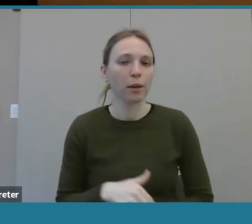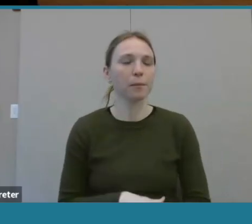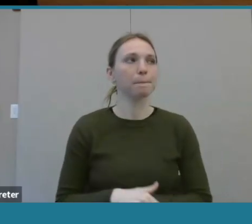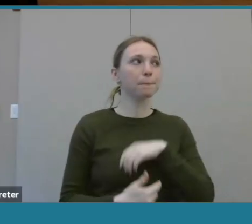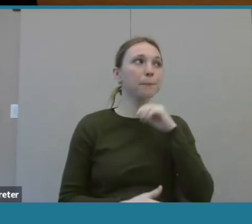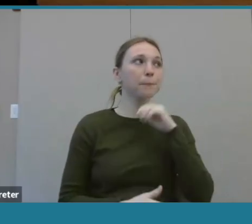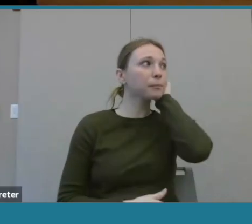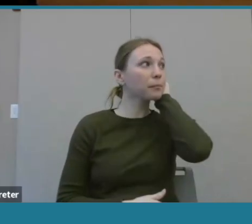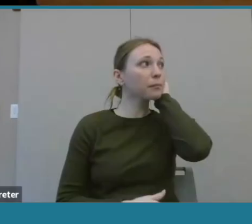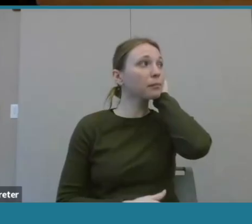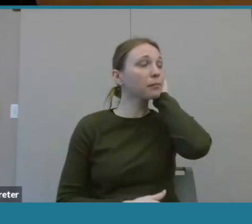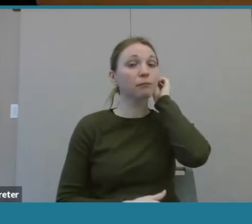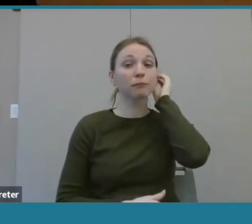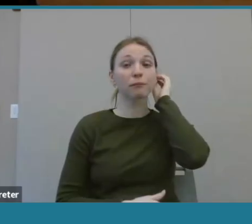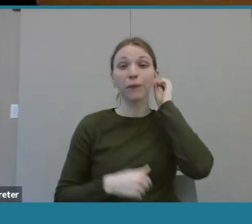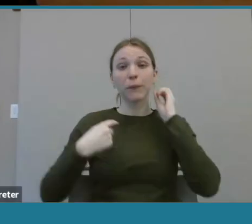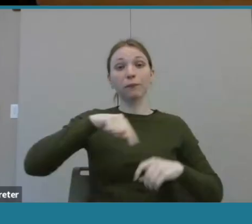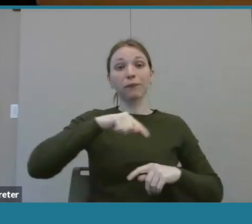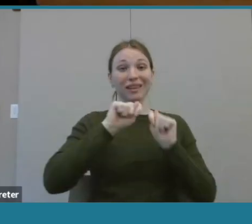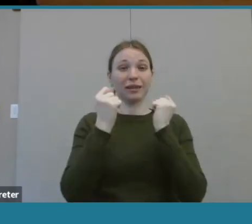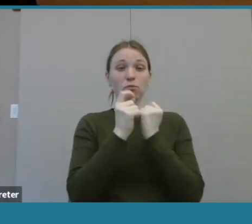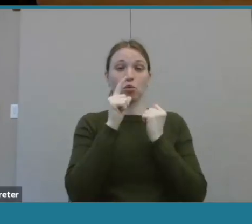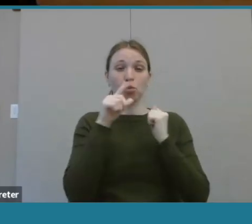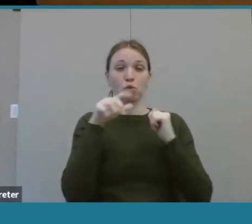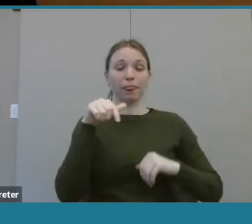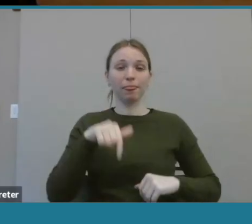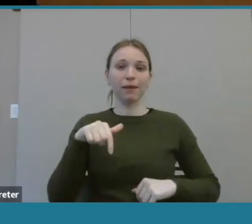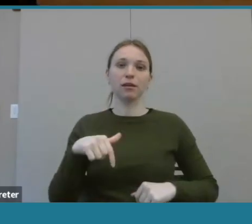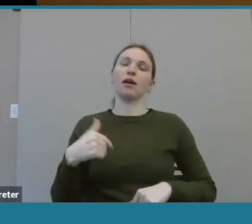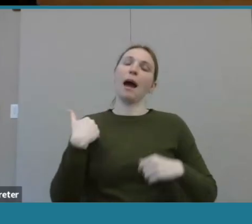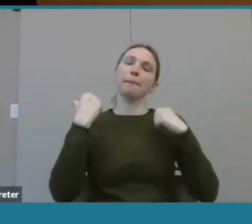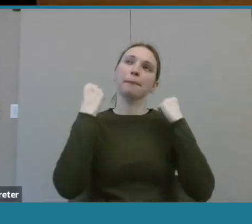So the team that worked on this project was made up of a lot of different folks here.